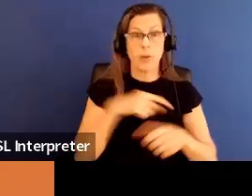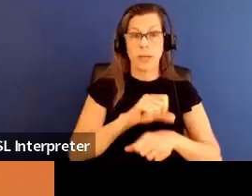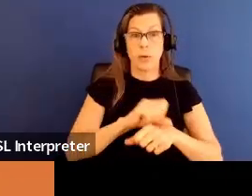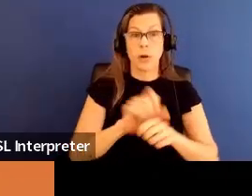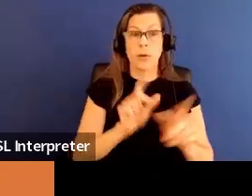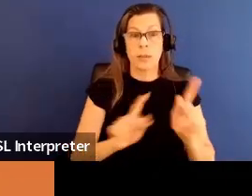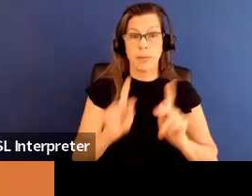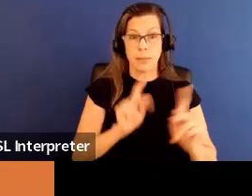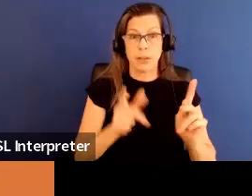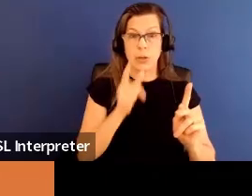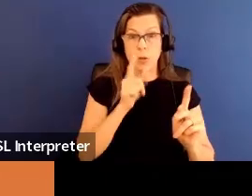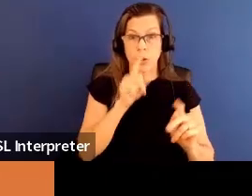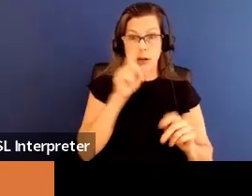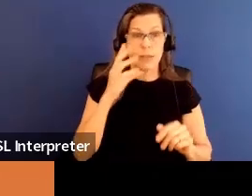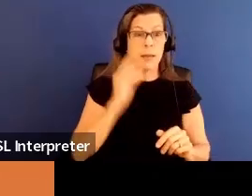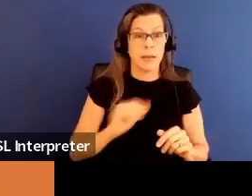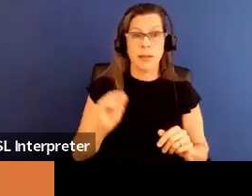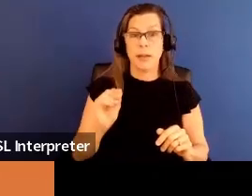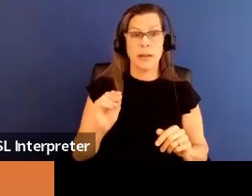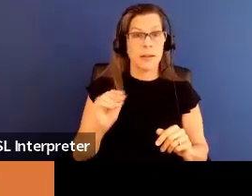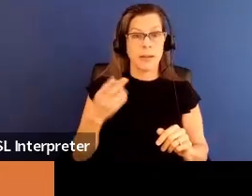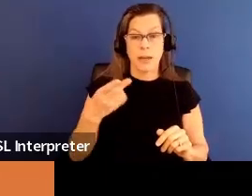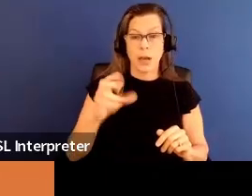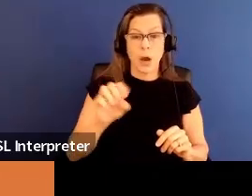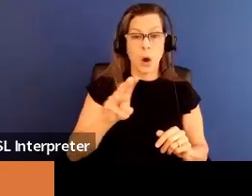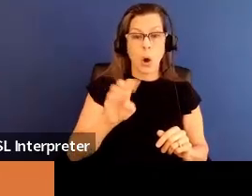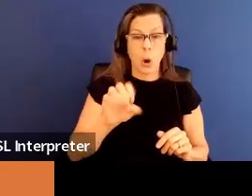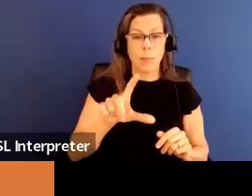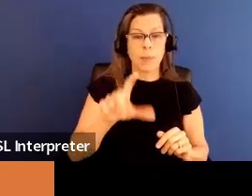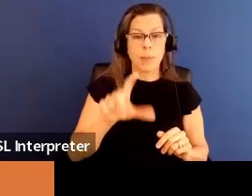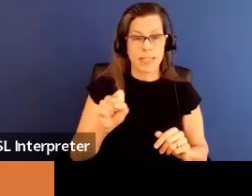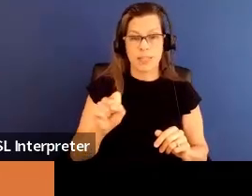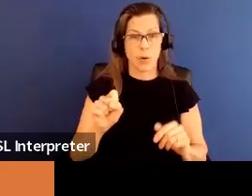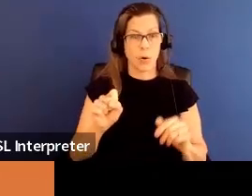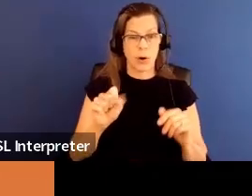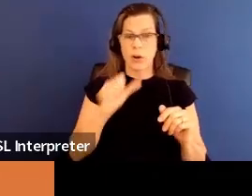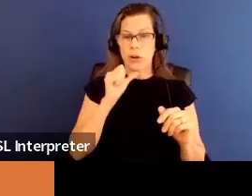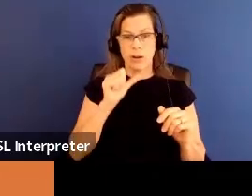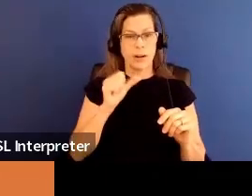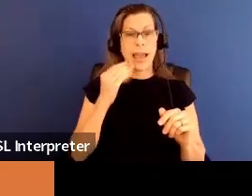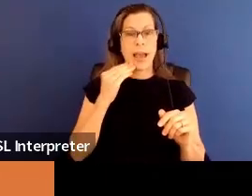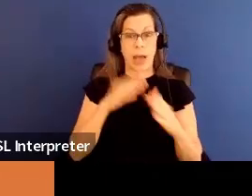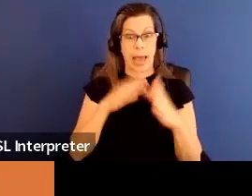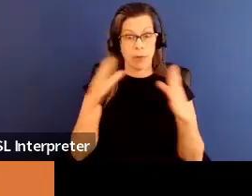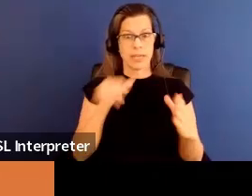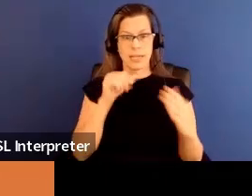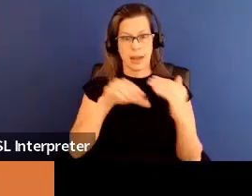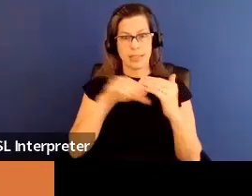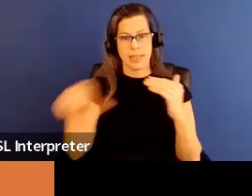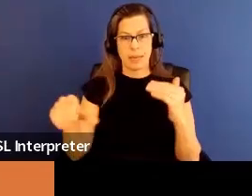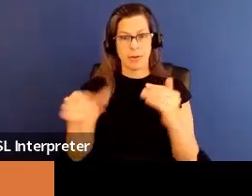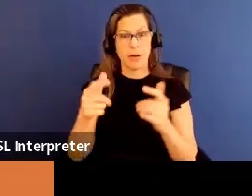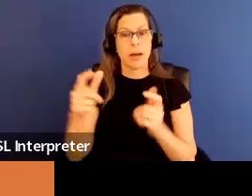my life, both as a helper to a parent and then just someone watching it all go by,